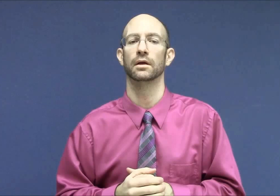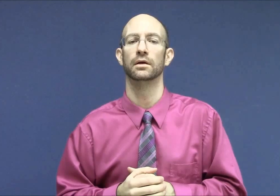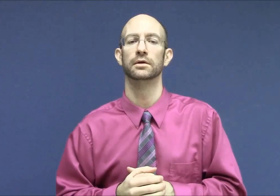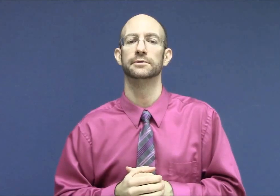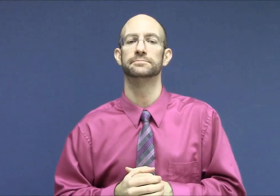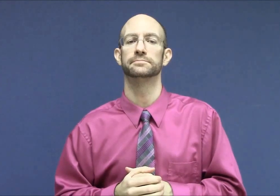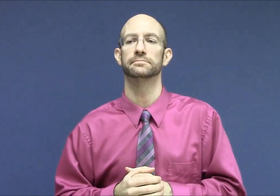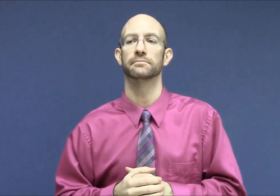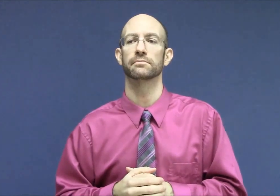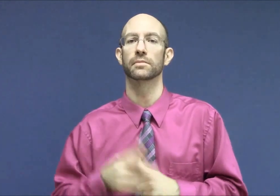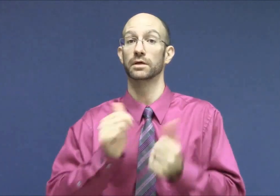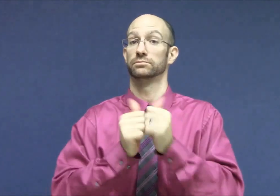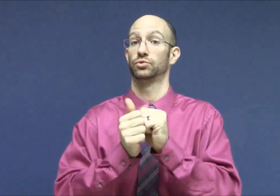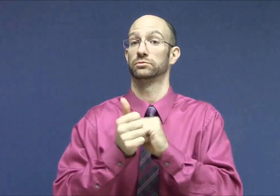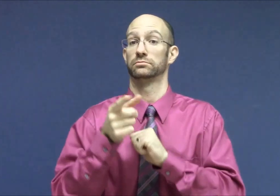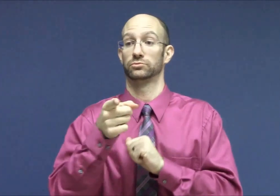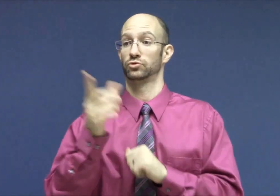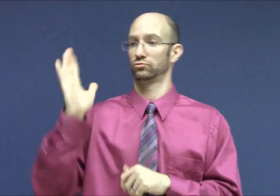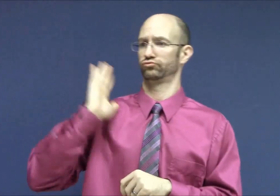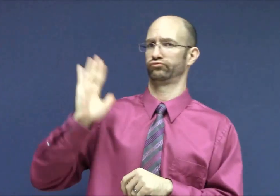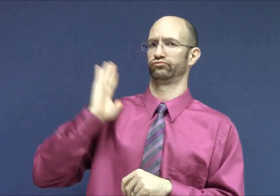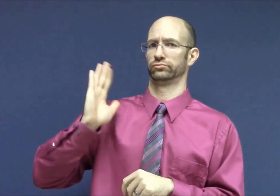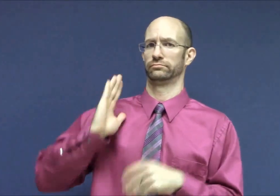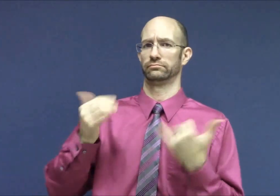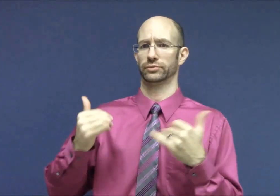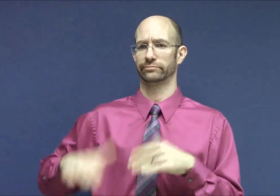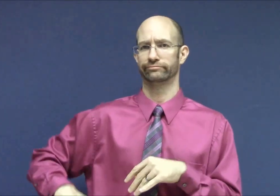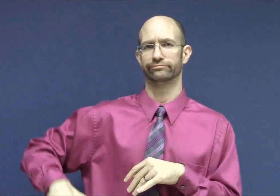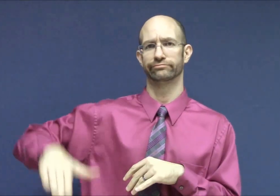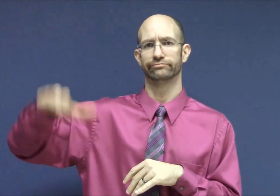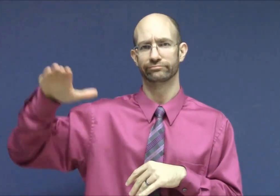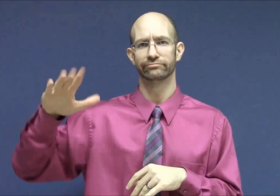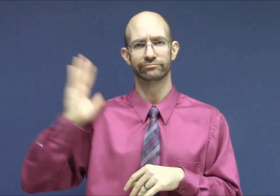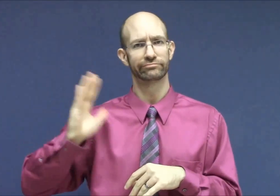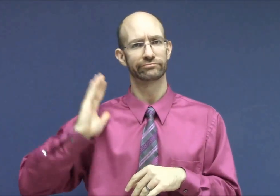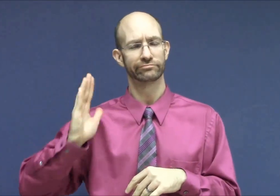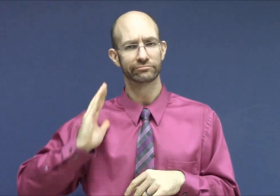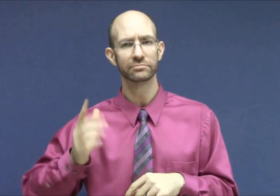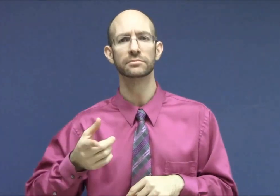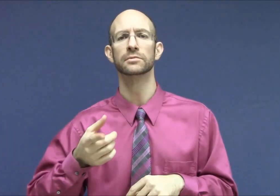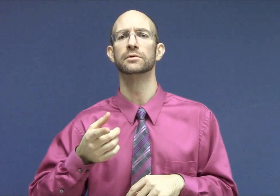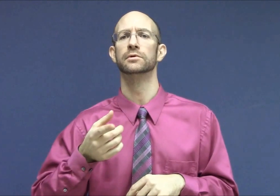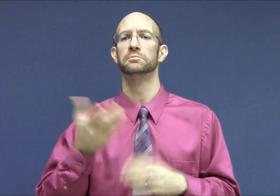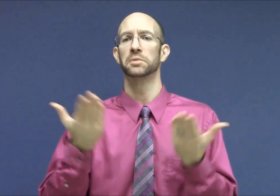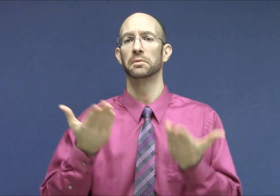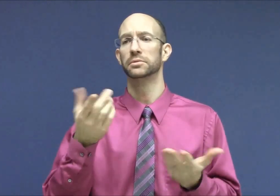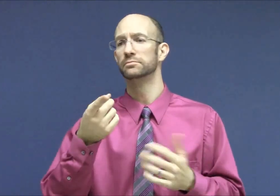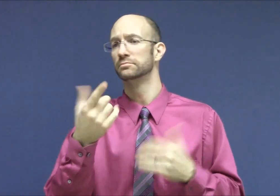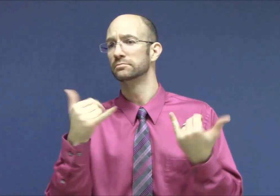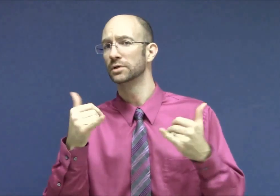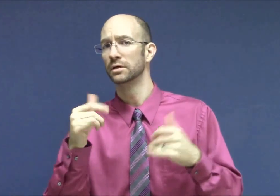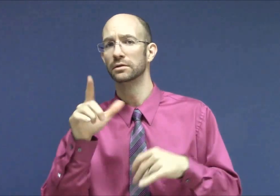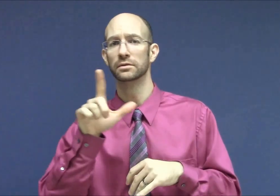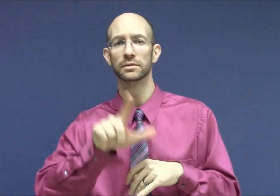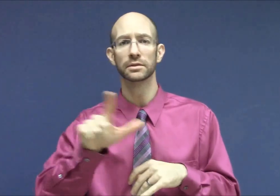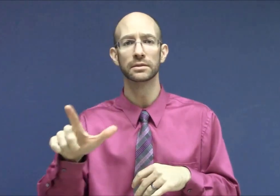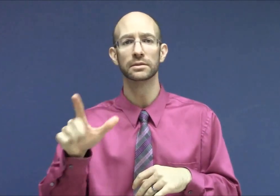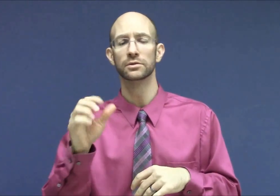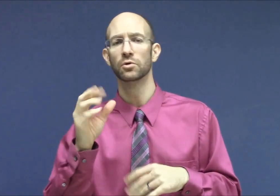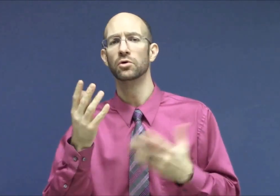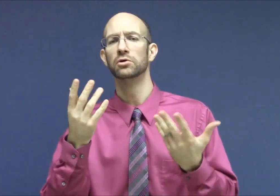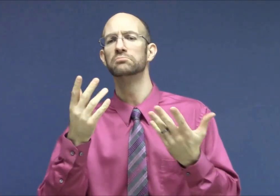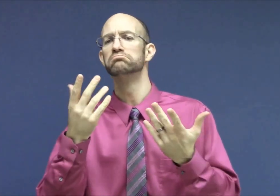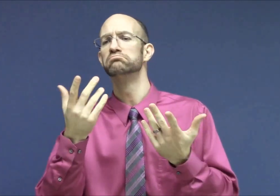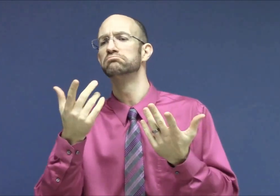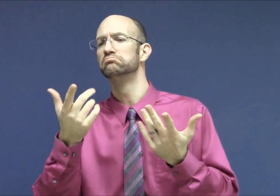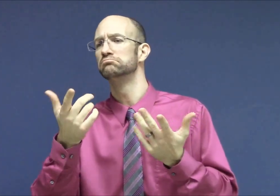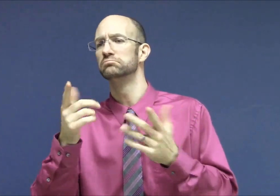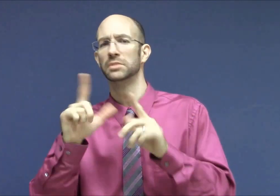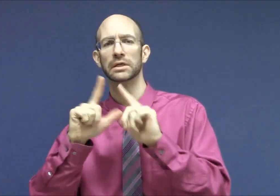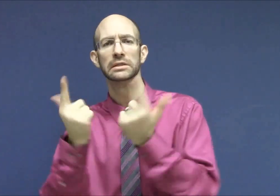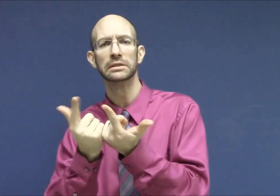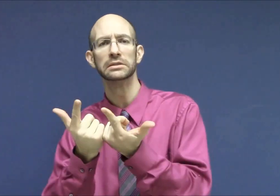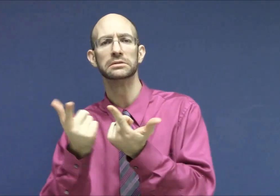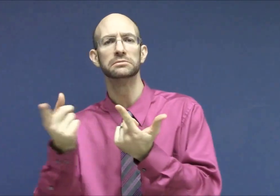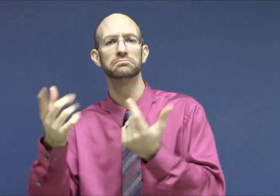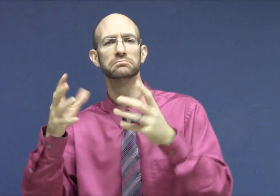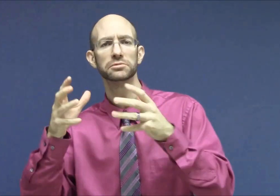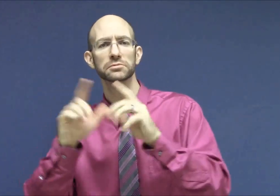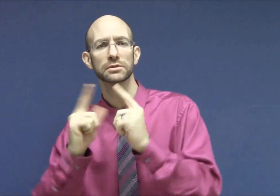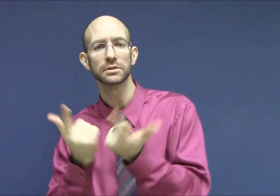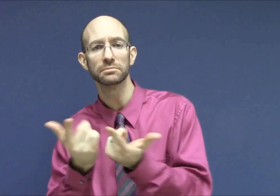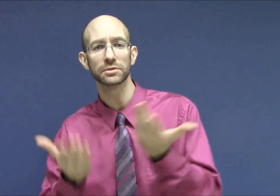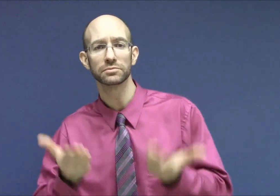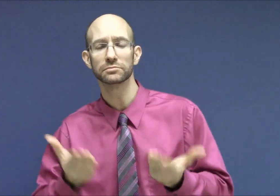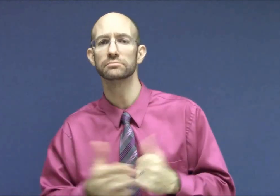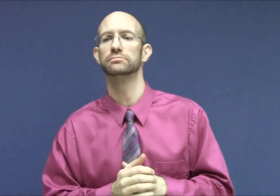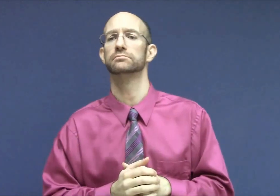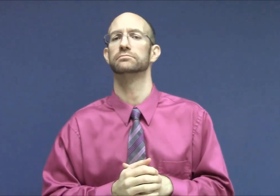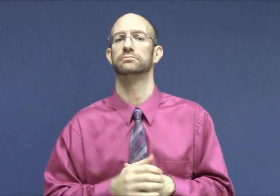Sports you used to play, while growing up, maybe you played in Little League, or in a league, basketball league maybe?